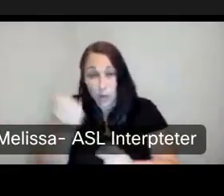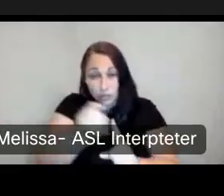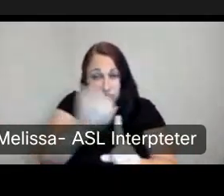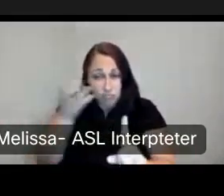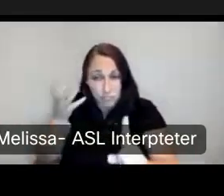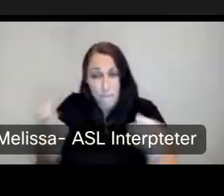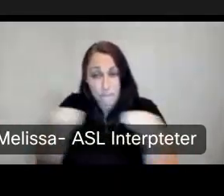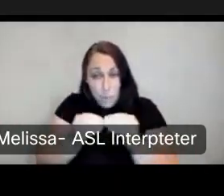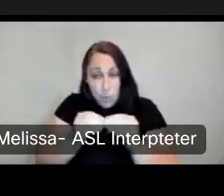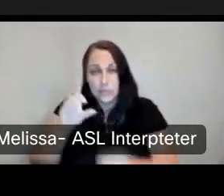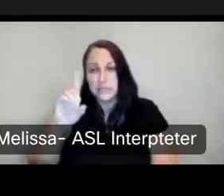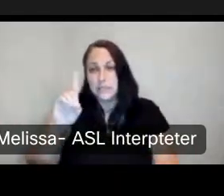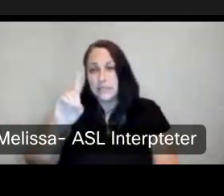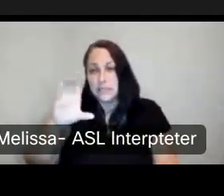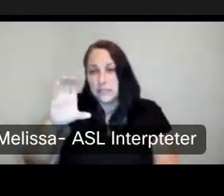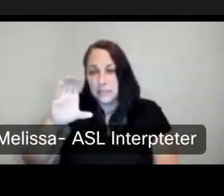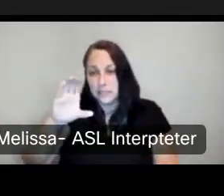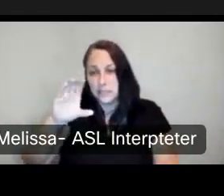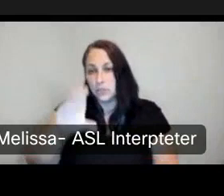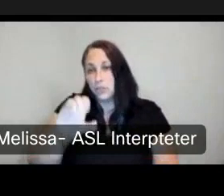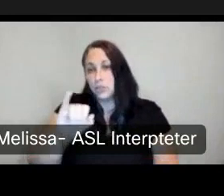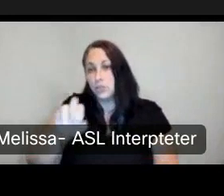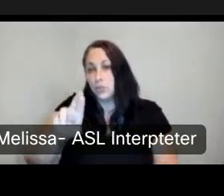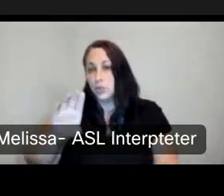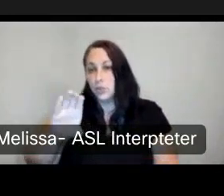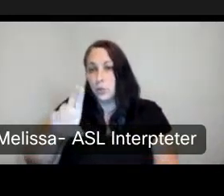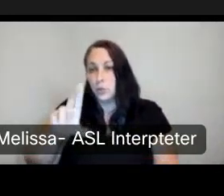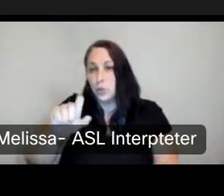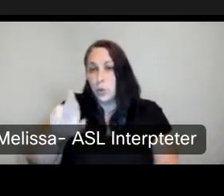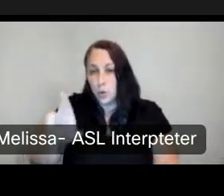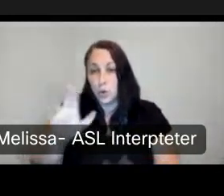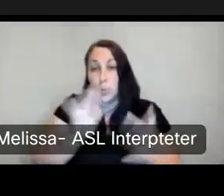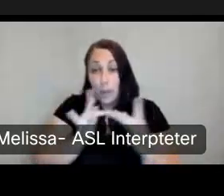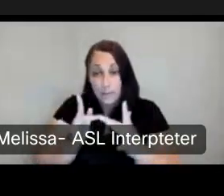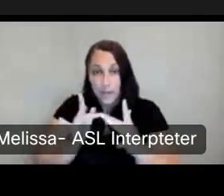DC circulars website um as well as that same map showing which stops are being consolidated